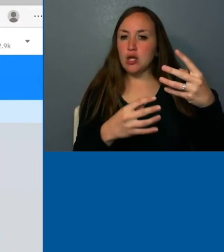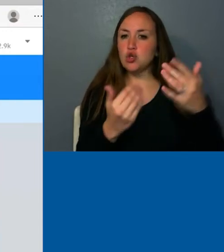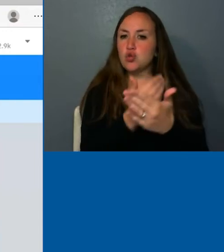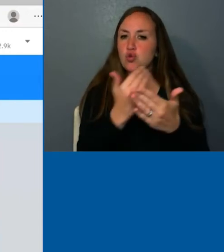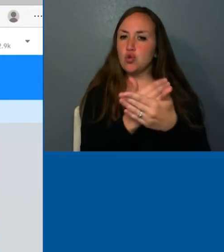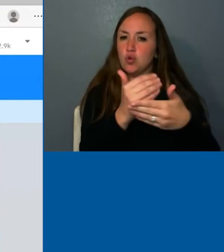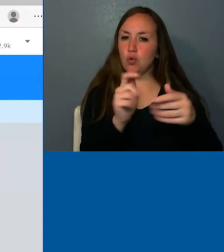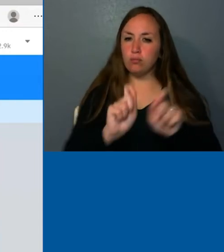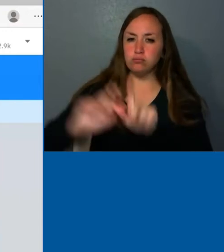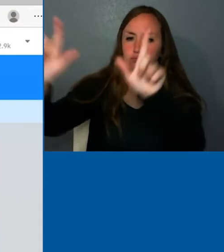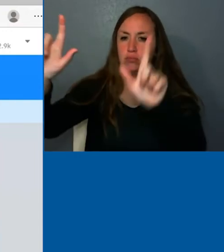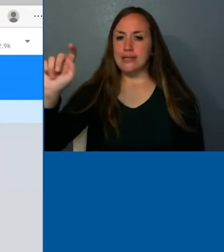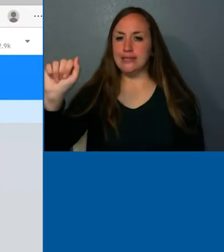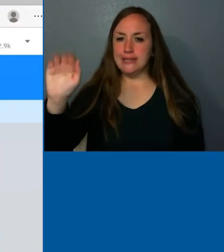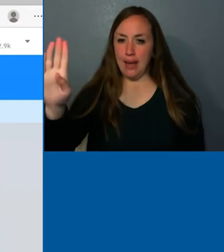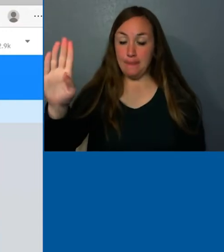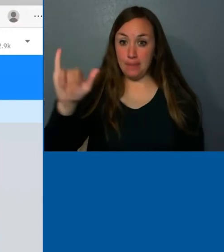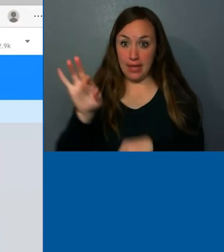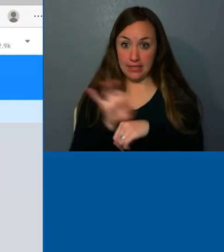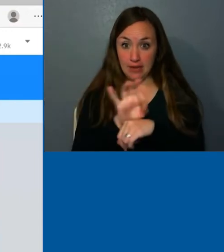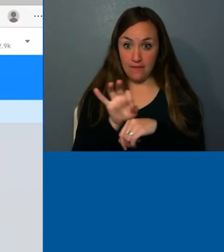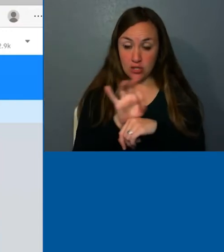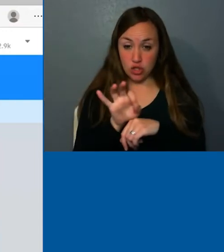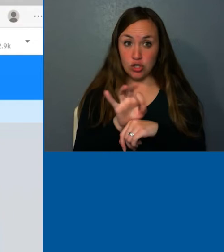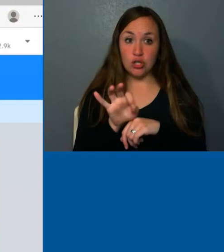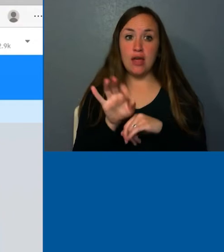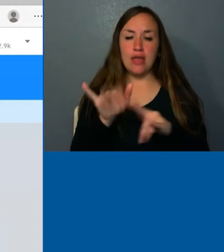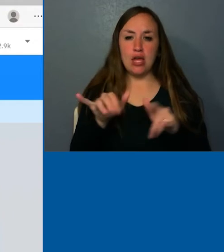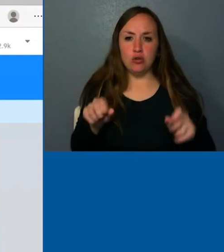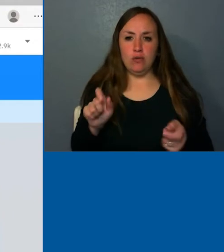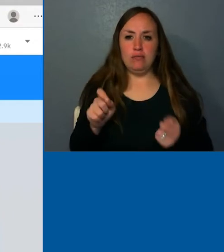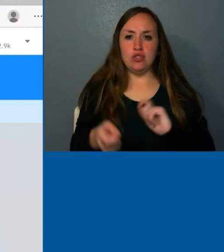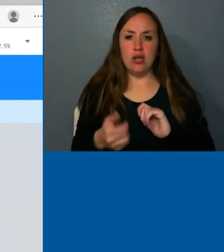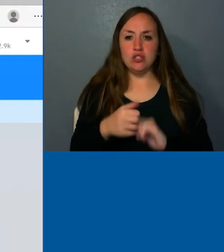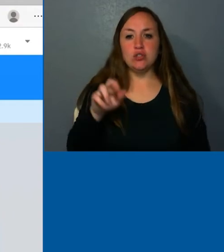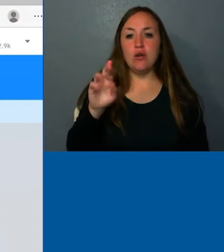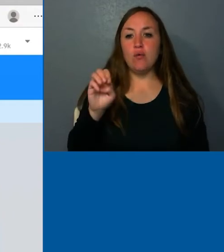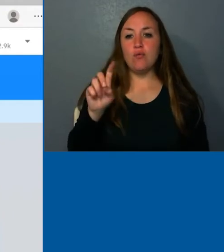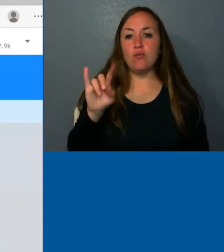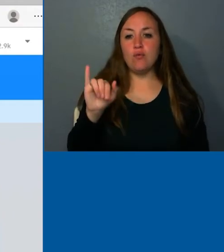That is a function that is changeable in Reddit's preferences, because Reddit understands